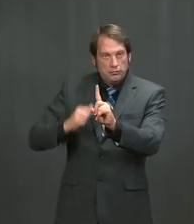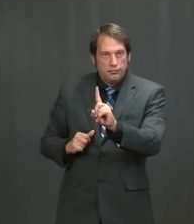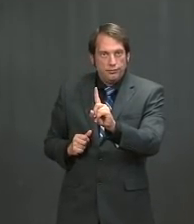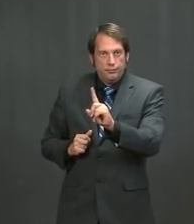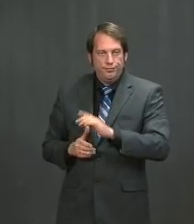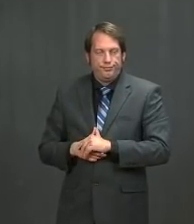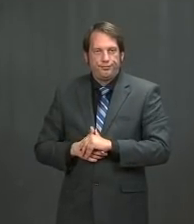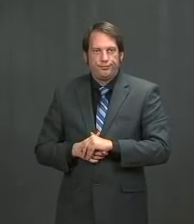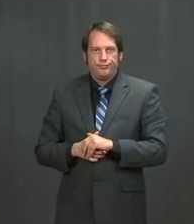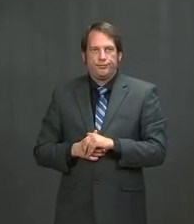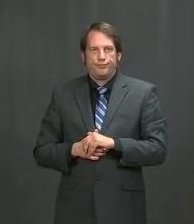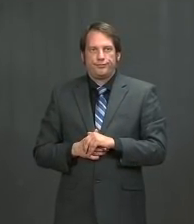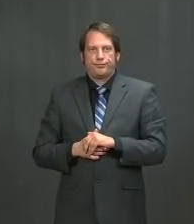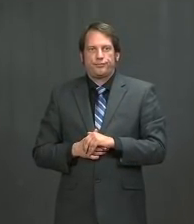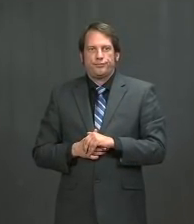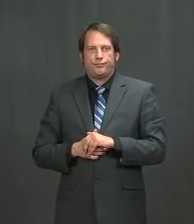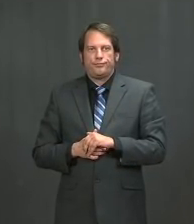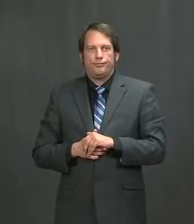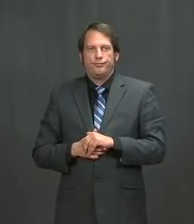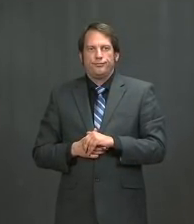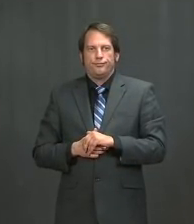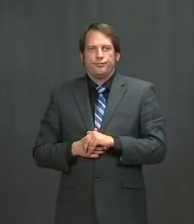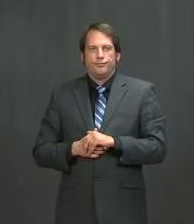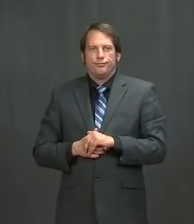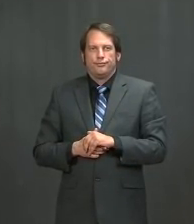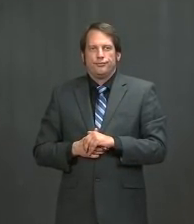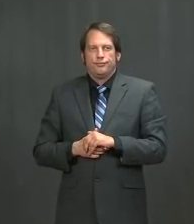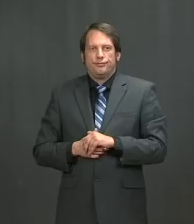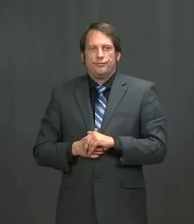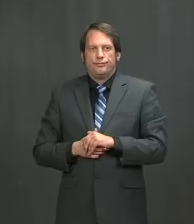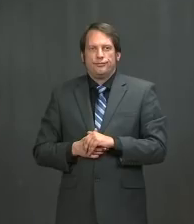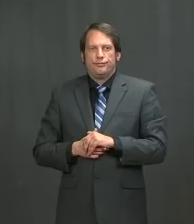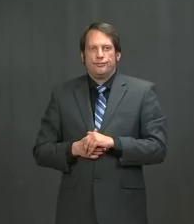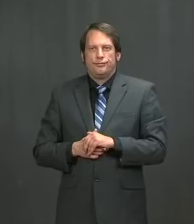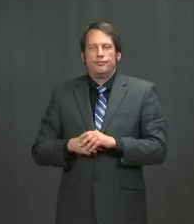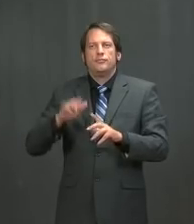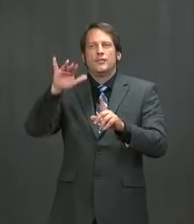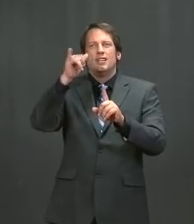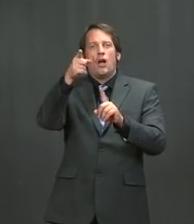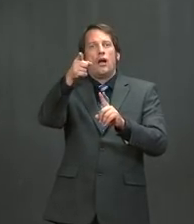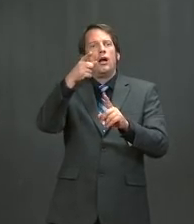not willing to sort of close in on a specific number that you might agree with Joe Manchin.